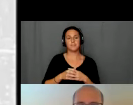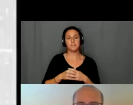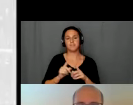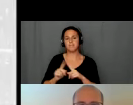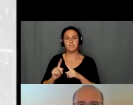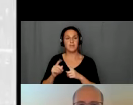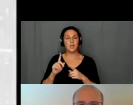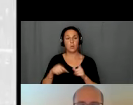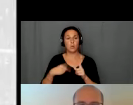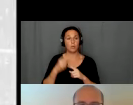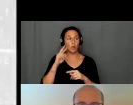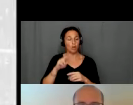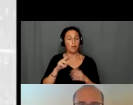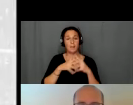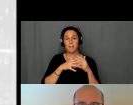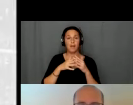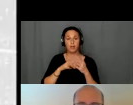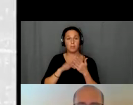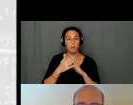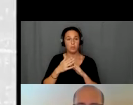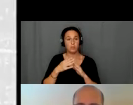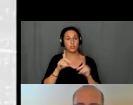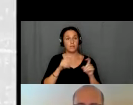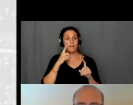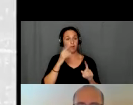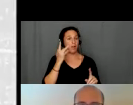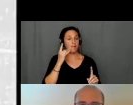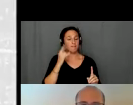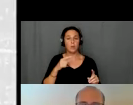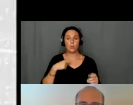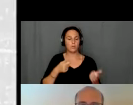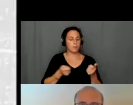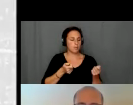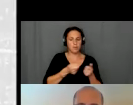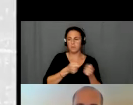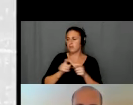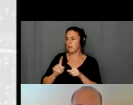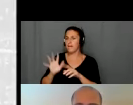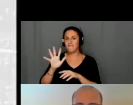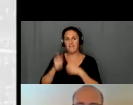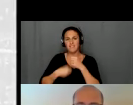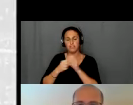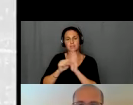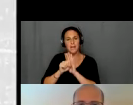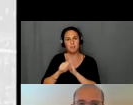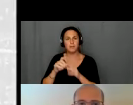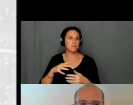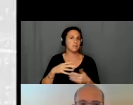the American community of survey for California and when we pulled together a 5 year sample that captures 5% of all the households.